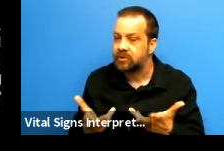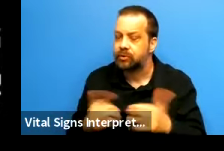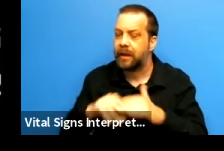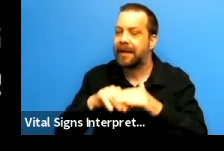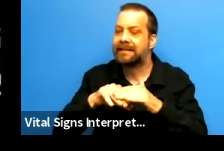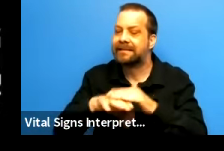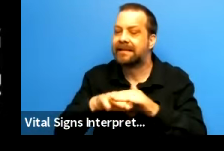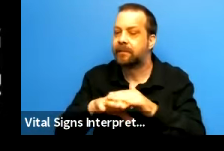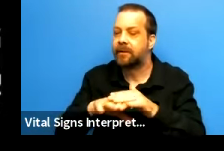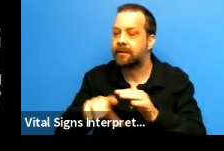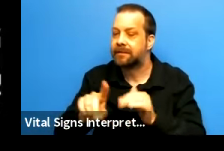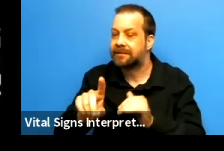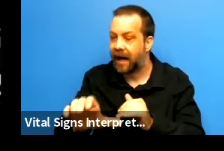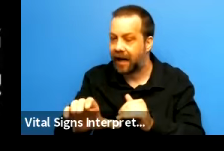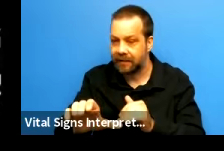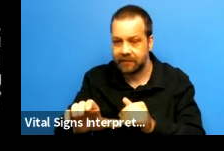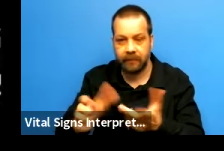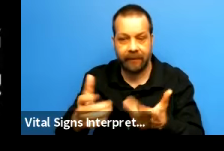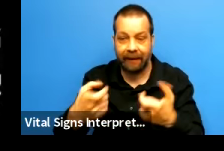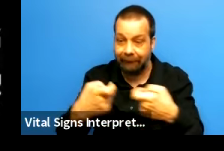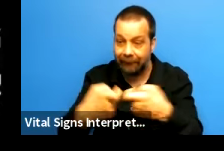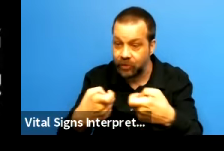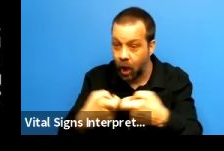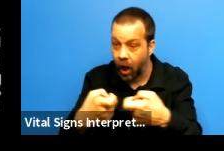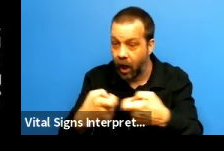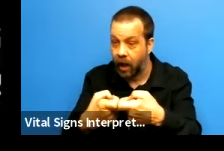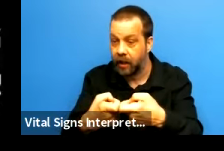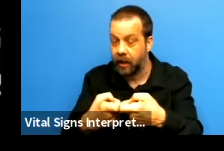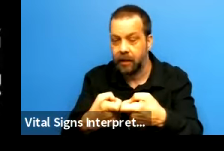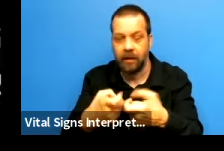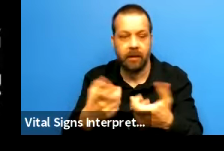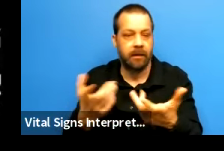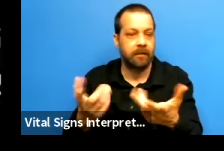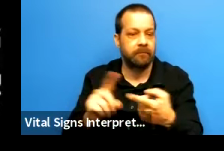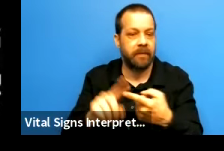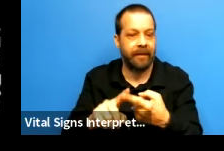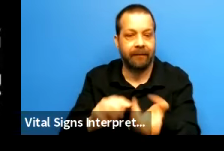It can be electronic or digital. It might be embossed braille.